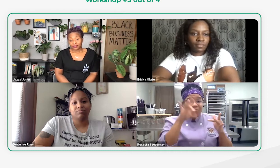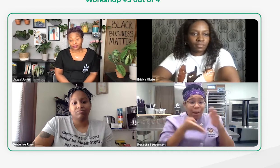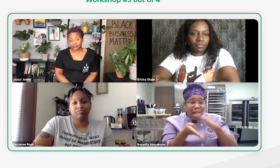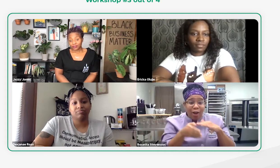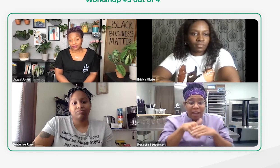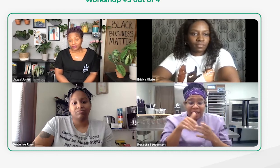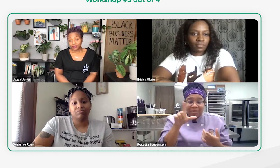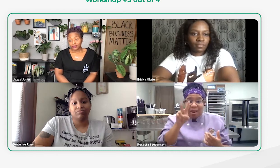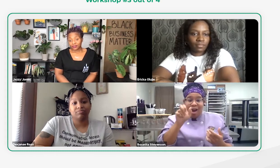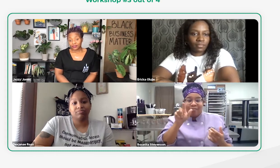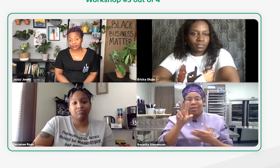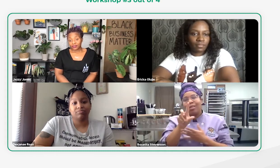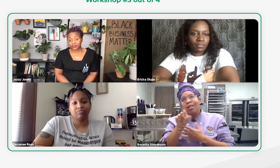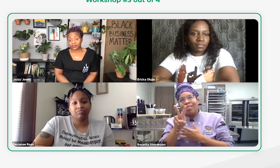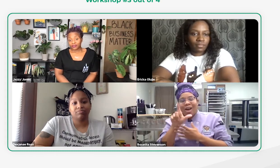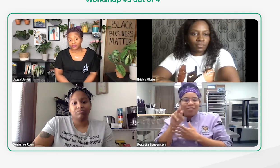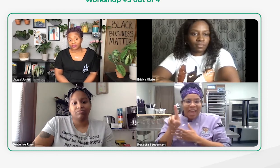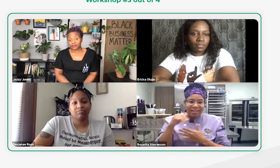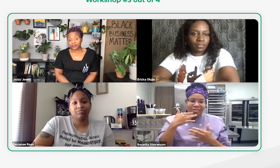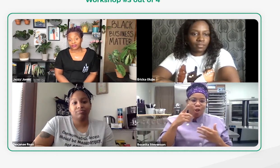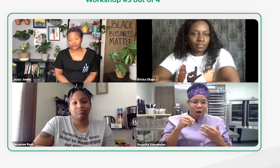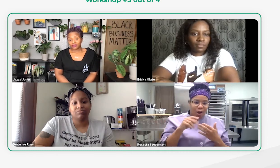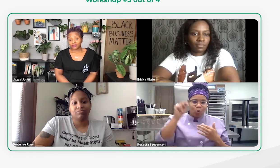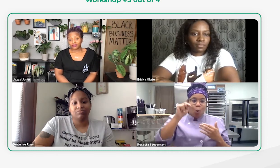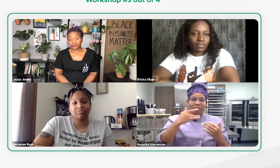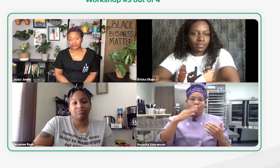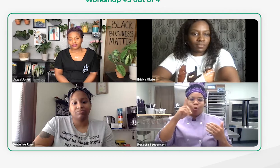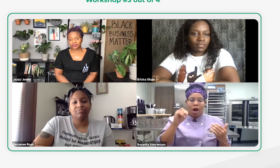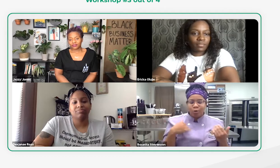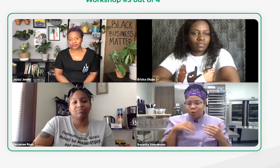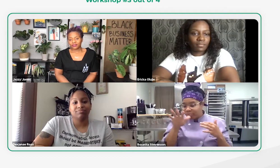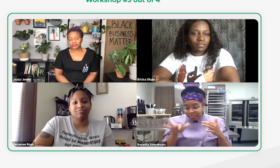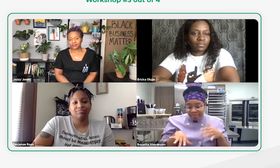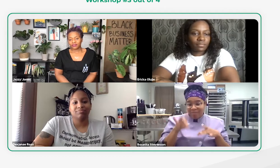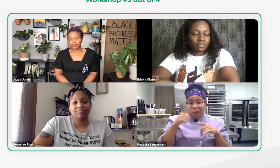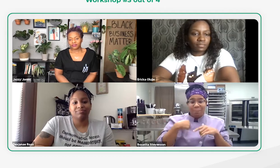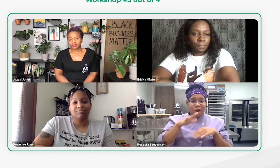People decided I'm not going to go to the store. I'm going to go look for an online bakeries in